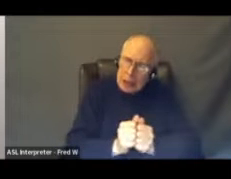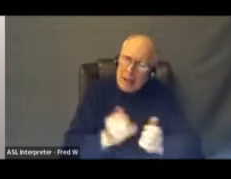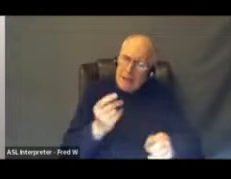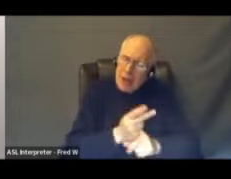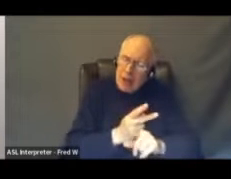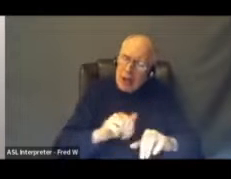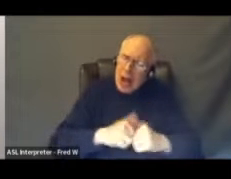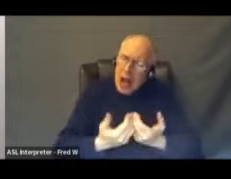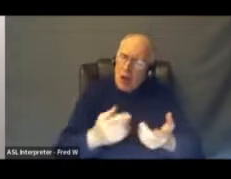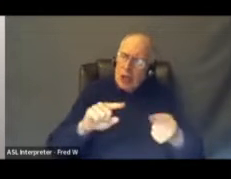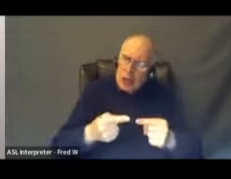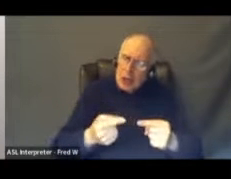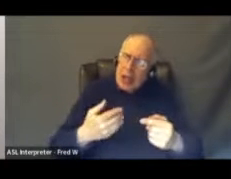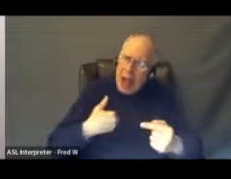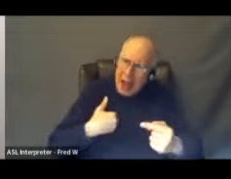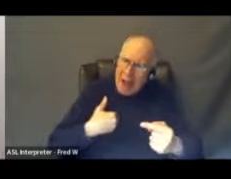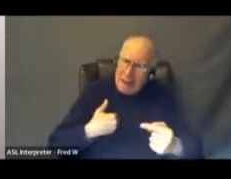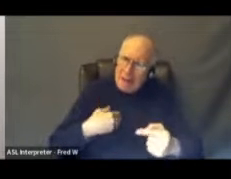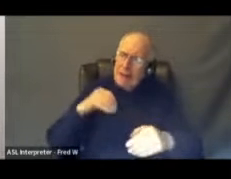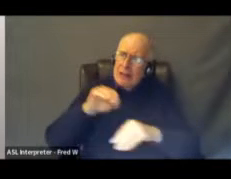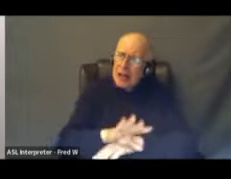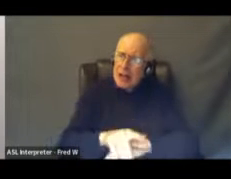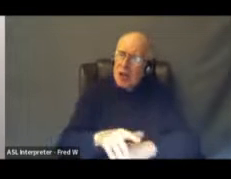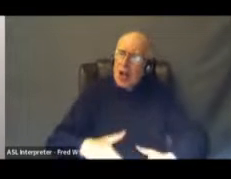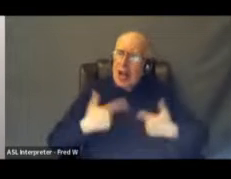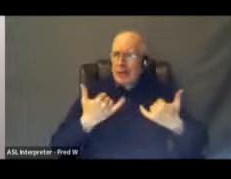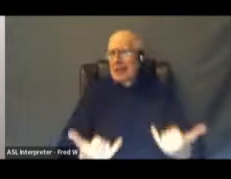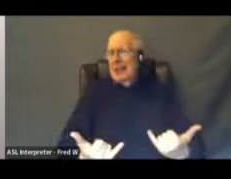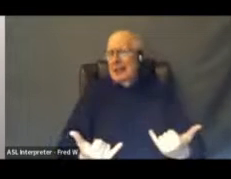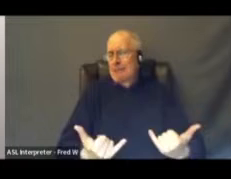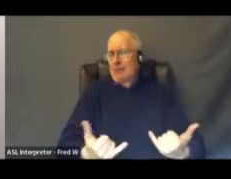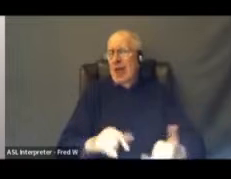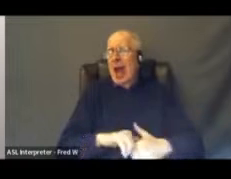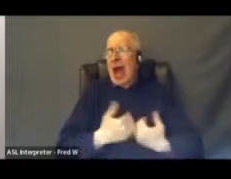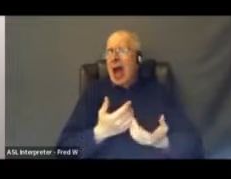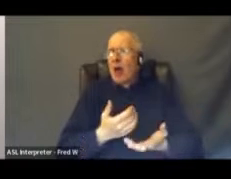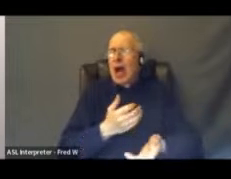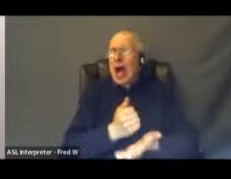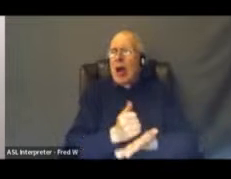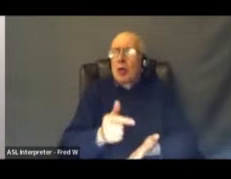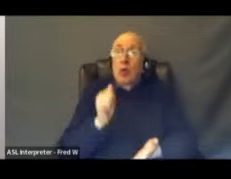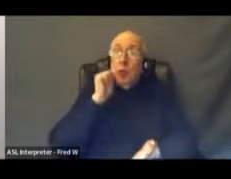today. And what can we do so that you can be feeling better tomorrow and having a thriving